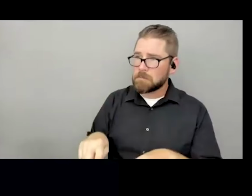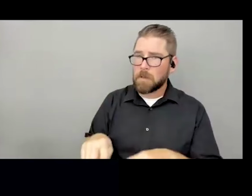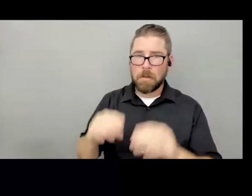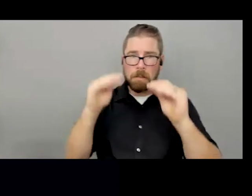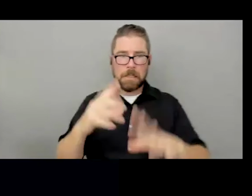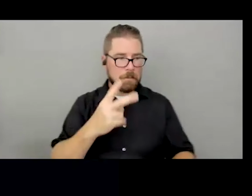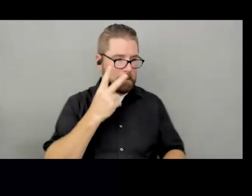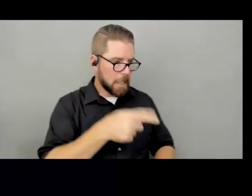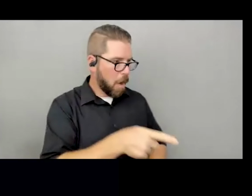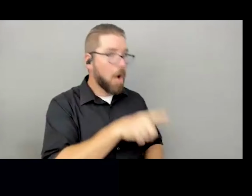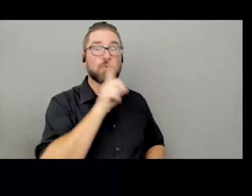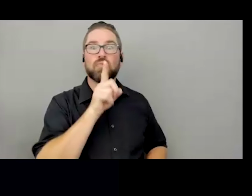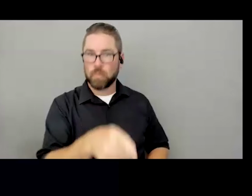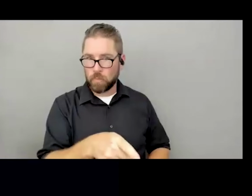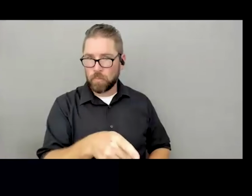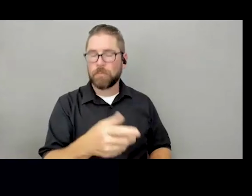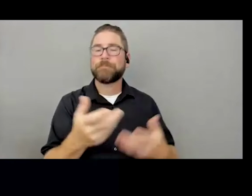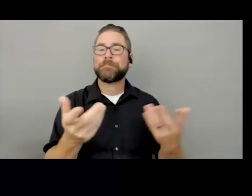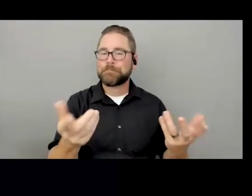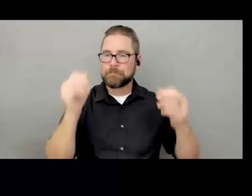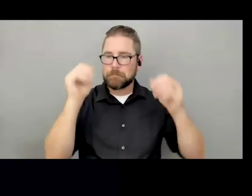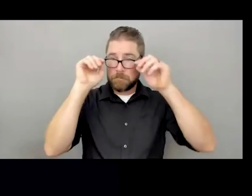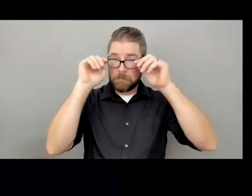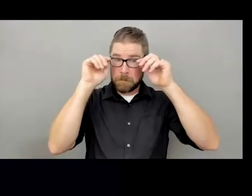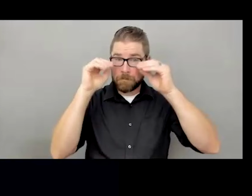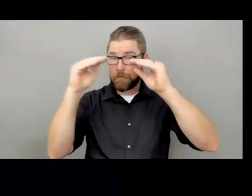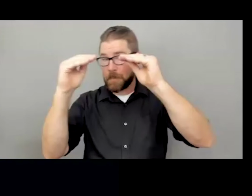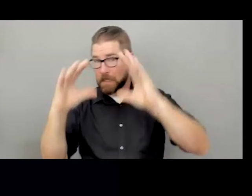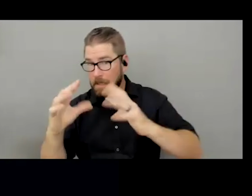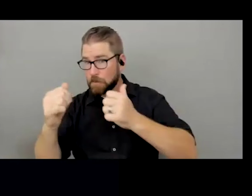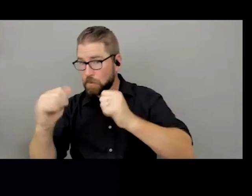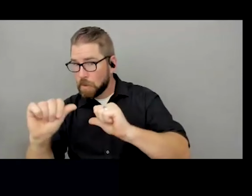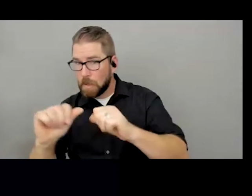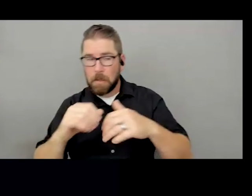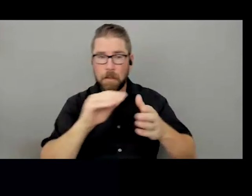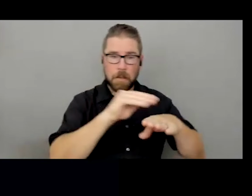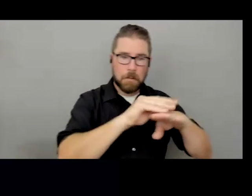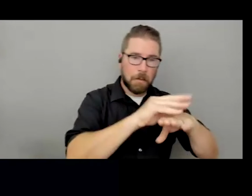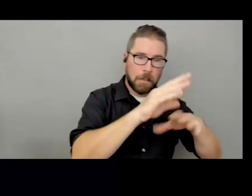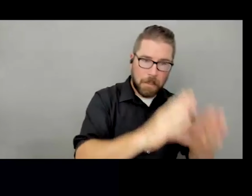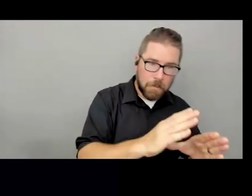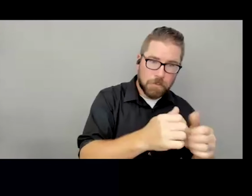Instructor does their part. Counselor has done their part. And then it kind of shows why the resolution has happened.